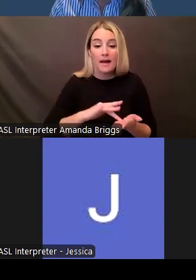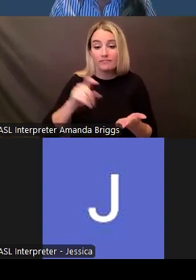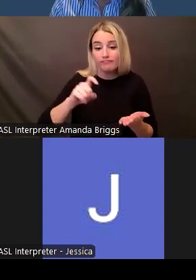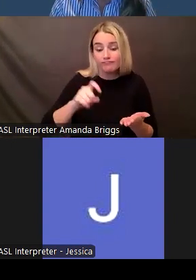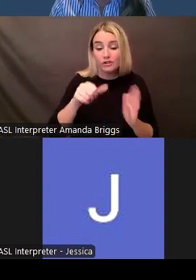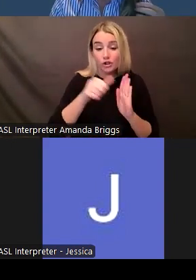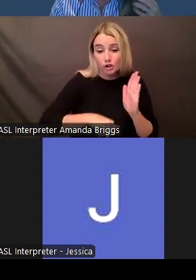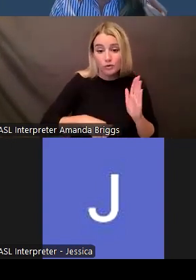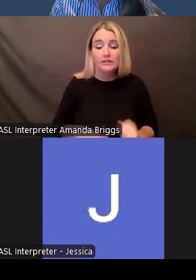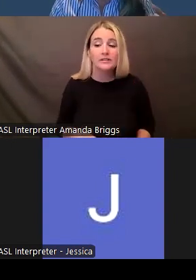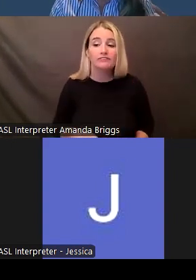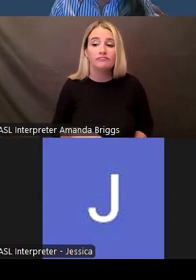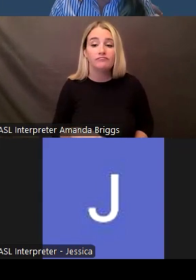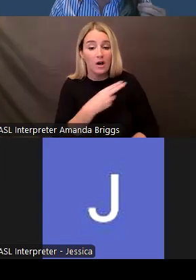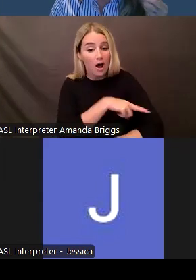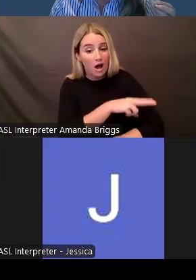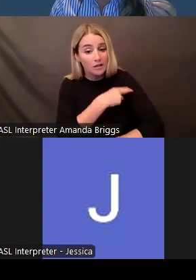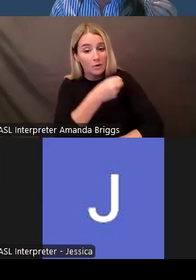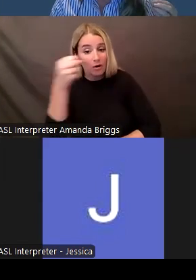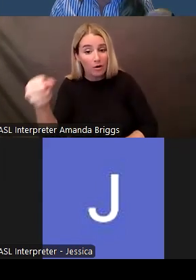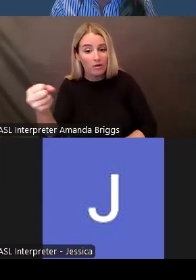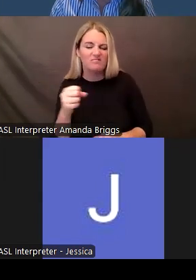surgeries, hospitalizations and much more.